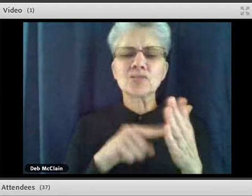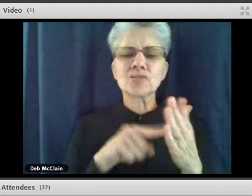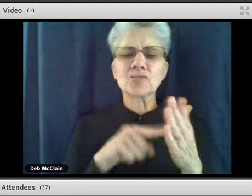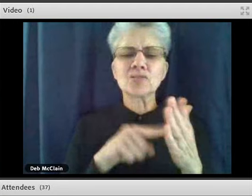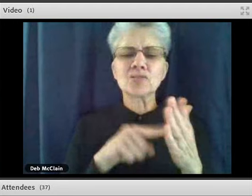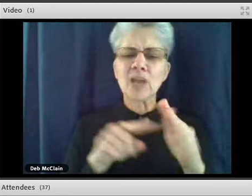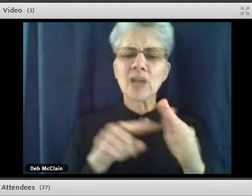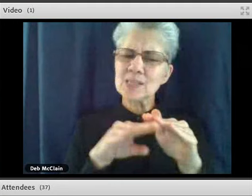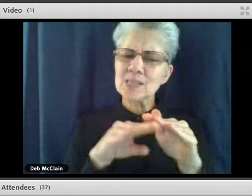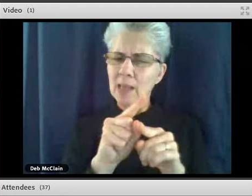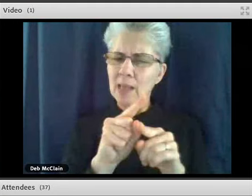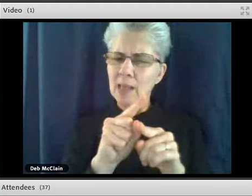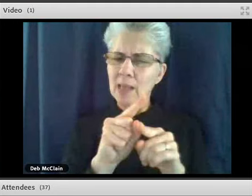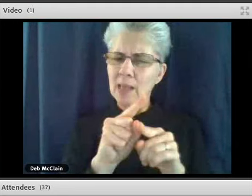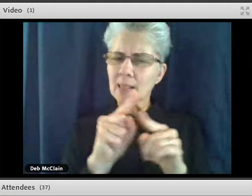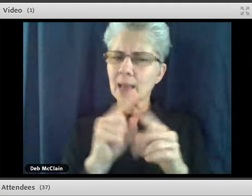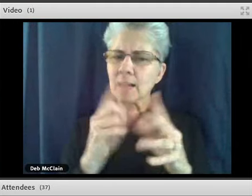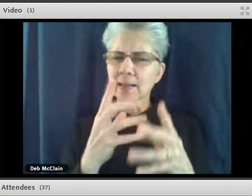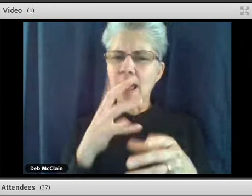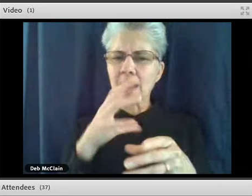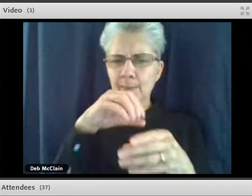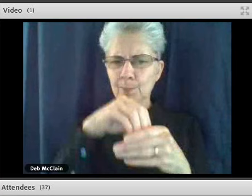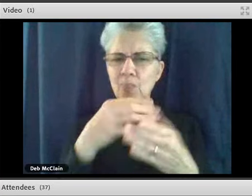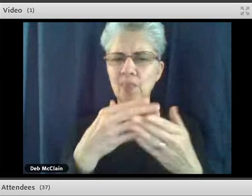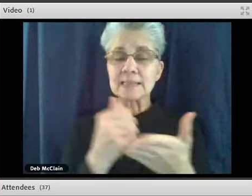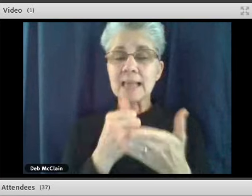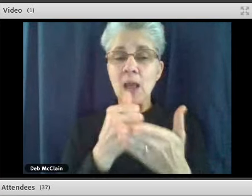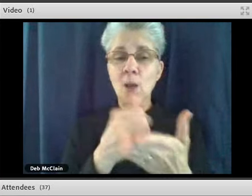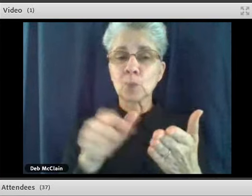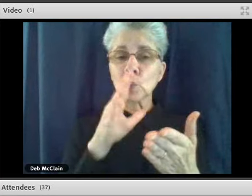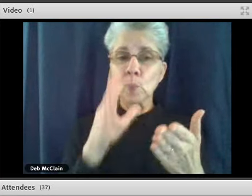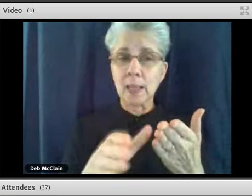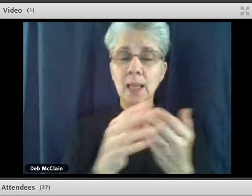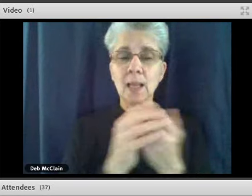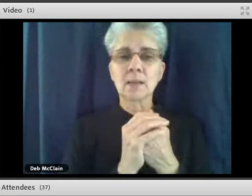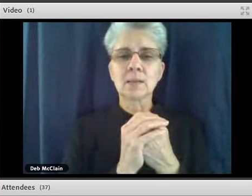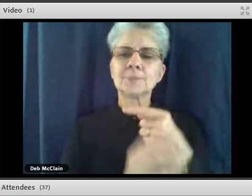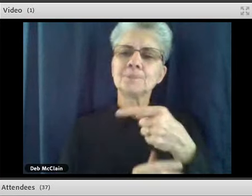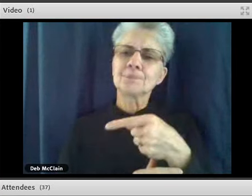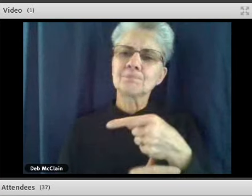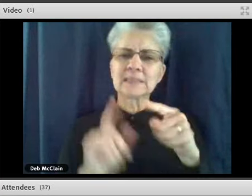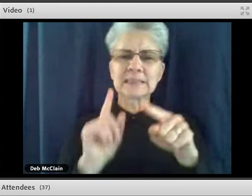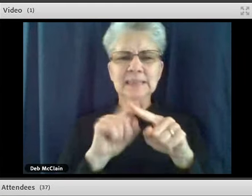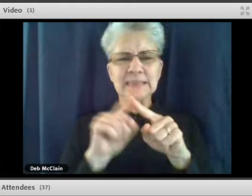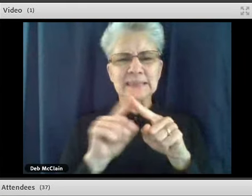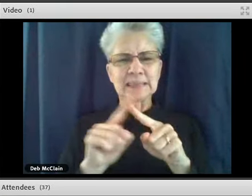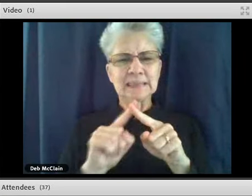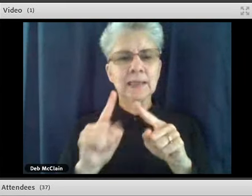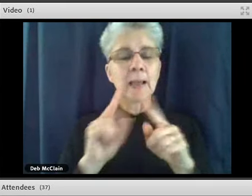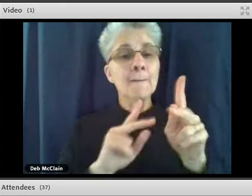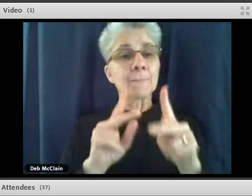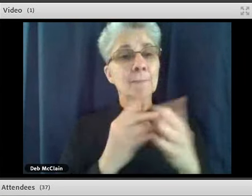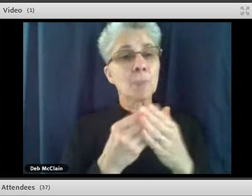And then, you have to fix it. And then, you want to check accessibility features. Like I said, there's a lot of built-in things now that will help you.